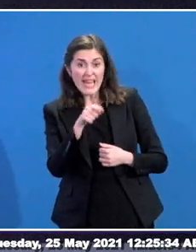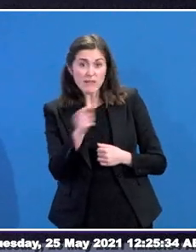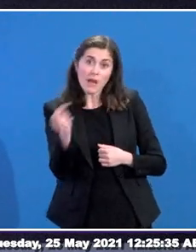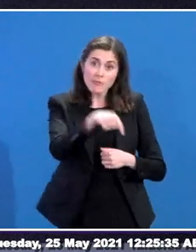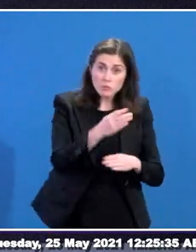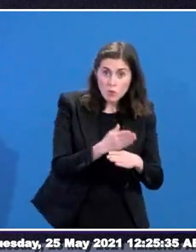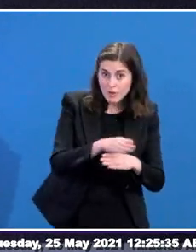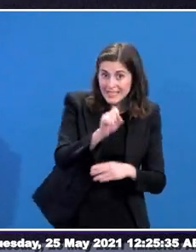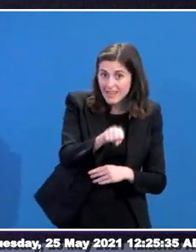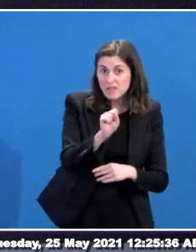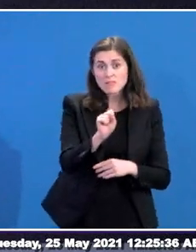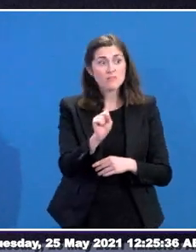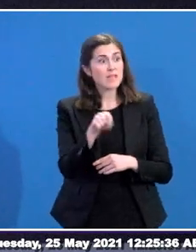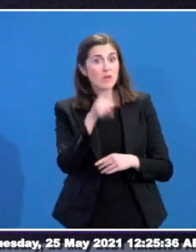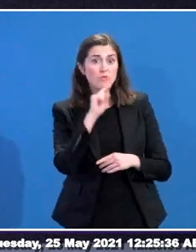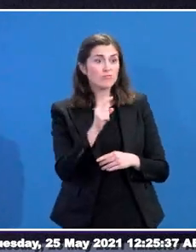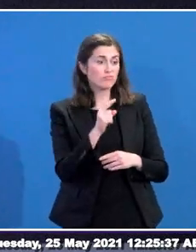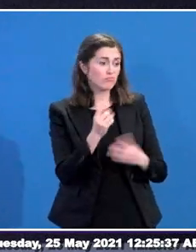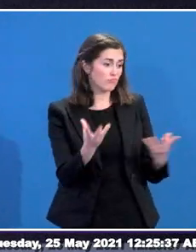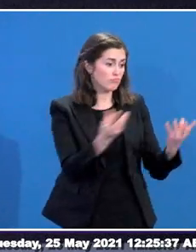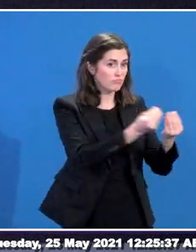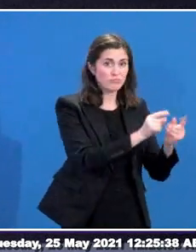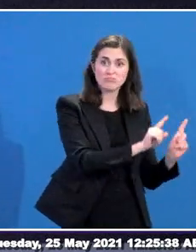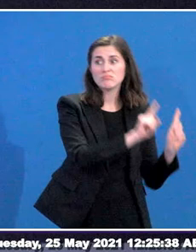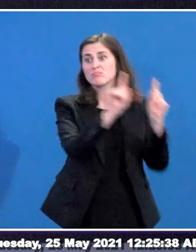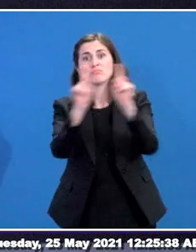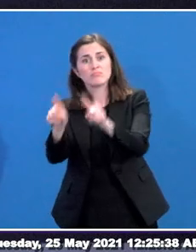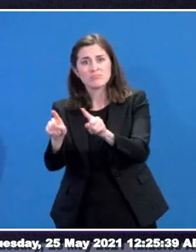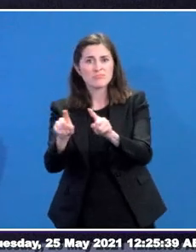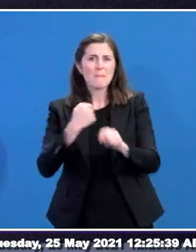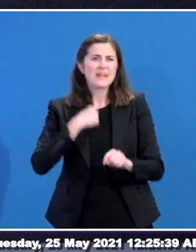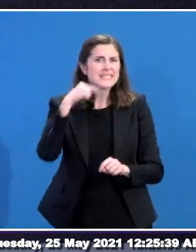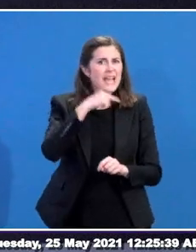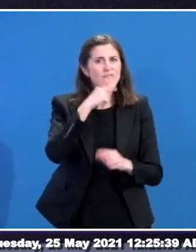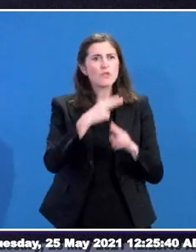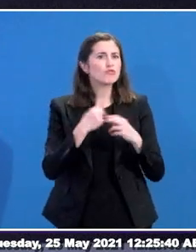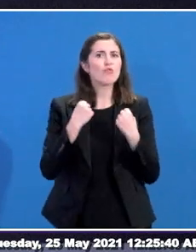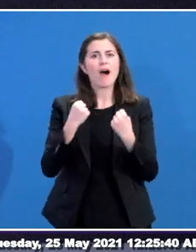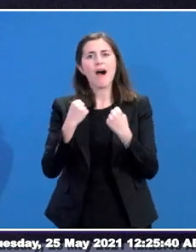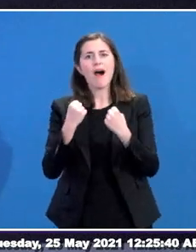Yeah, he would take Carl for drives. He would go, the times I witnessed him